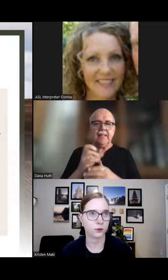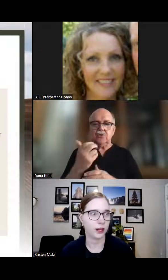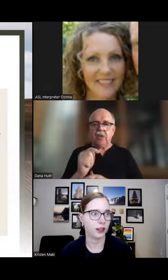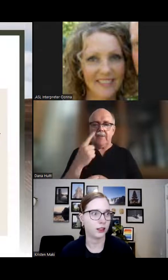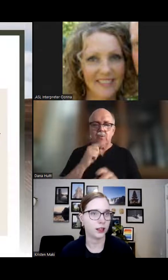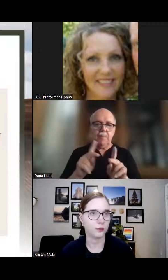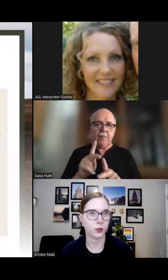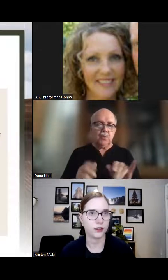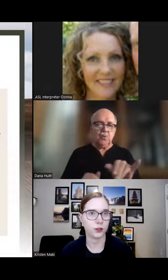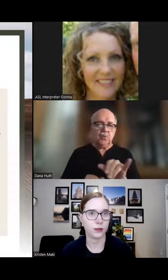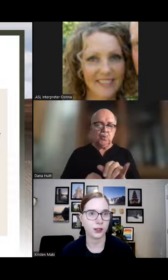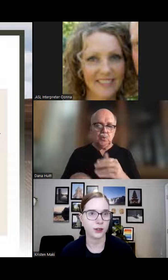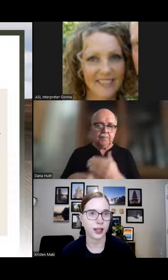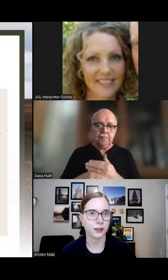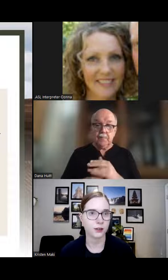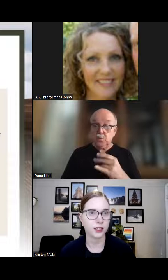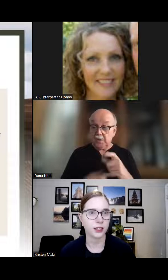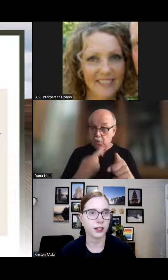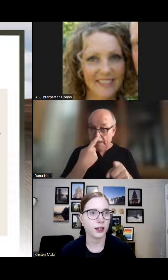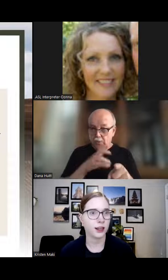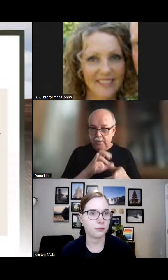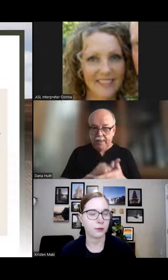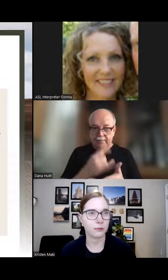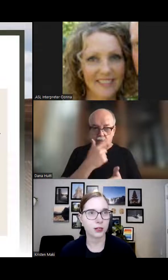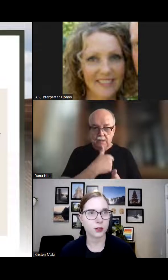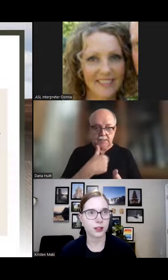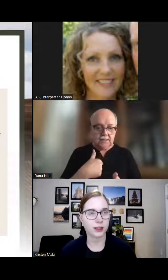$36,500, and then the near retirees, it's that who